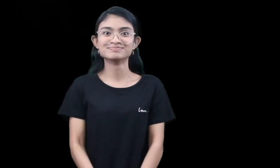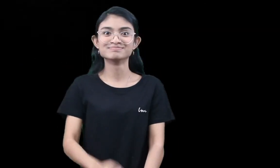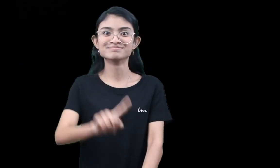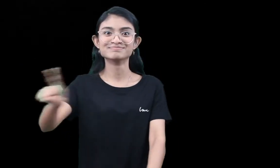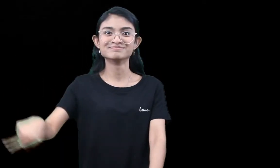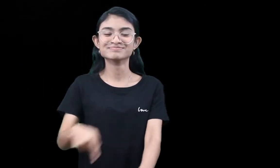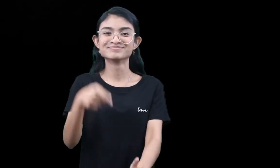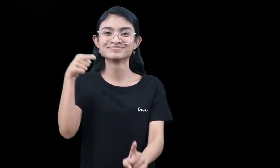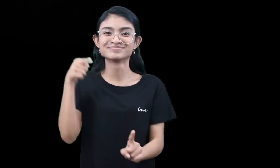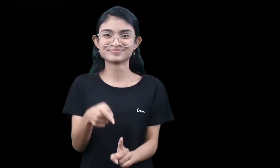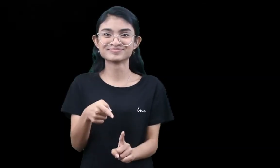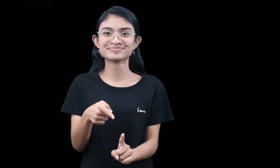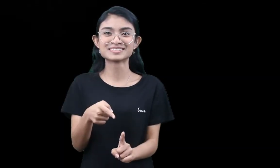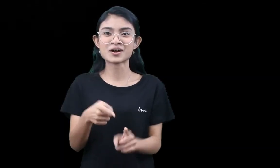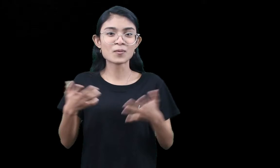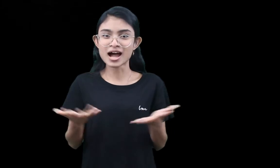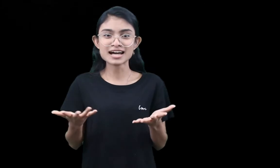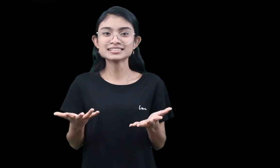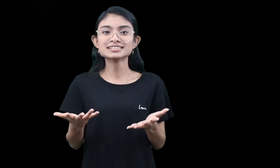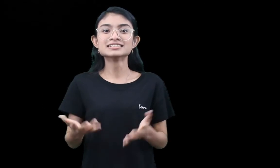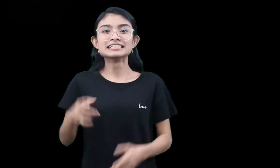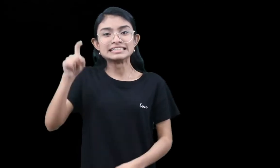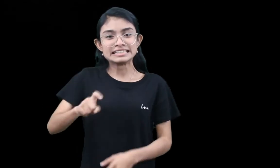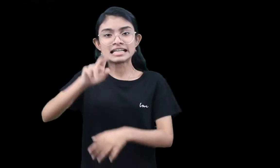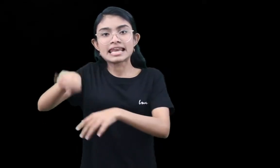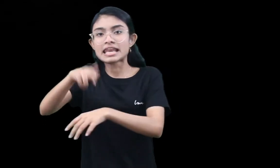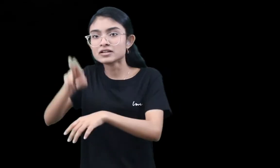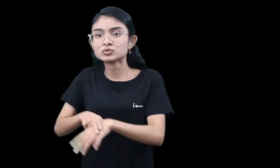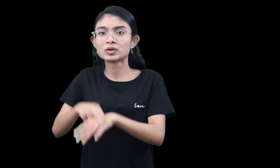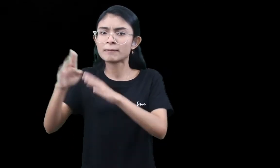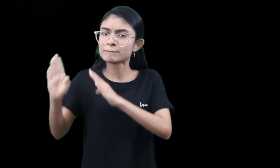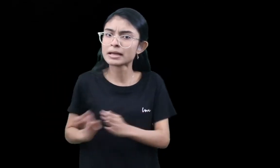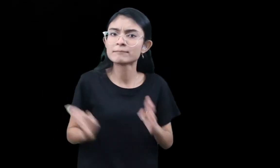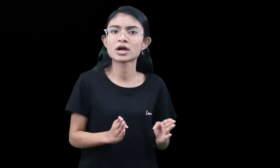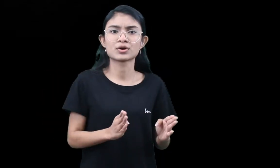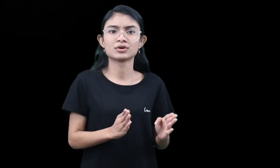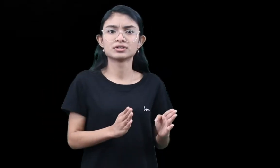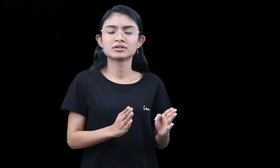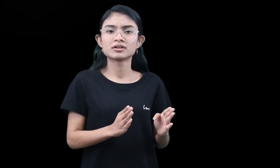The moral of the story is to accept what nature has provided.